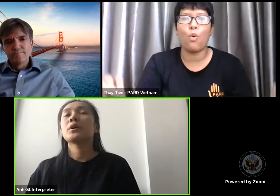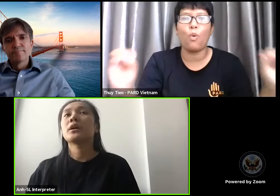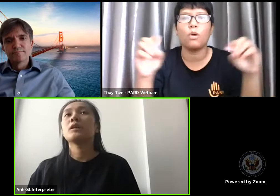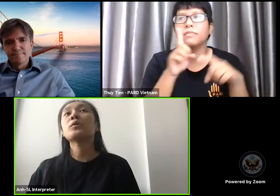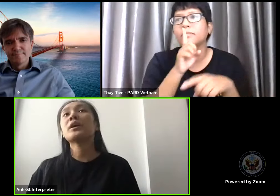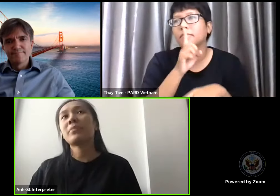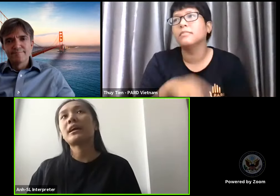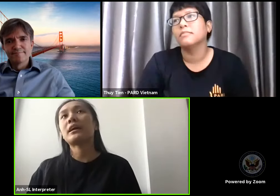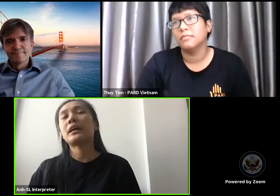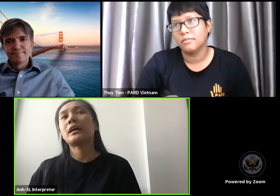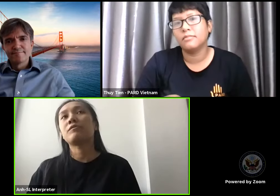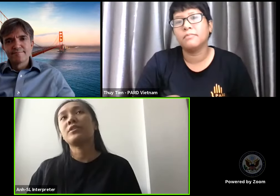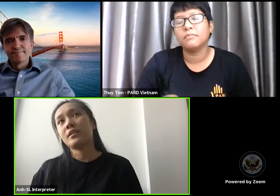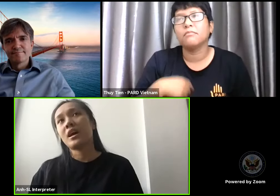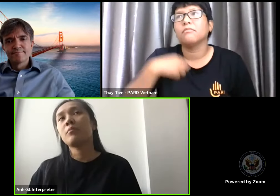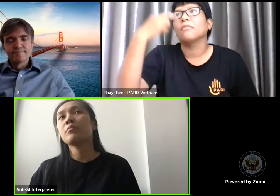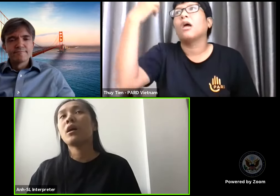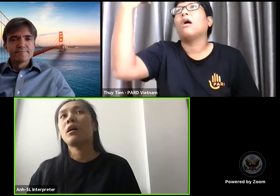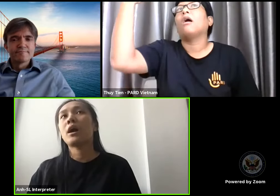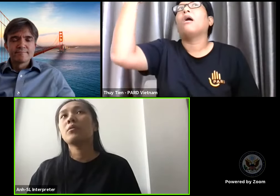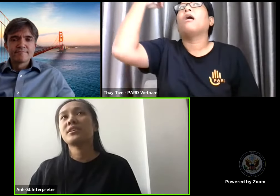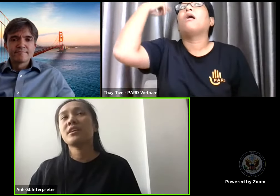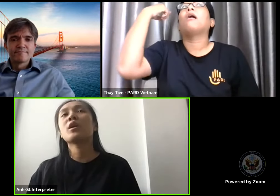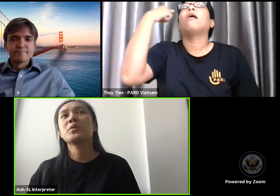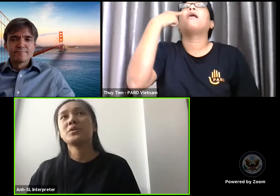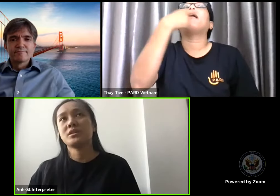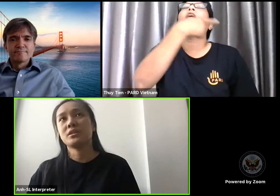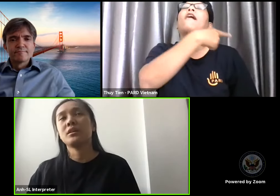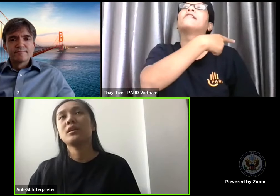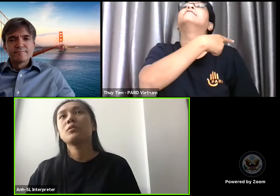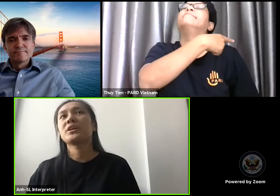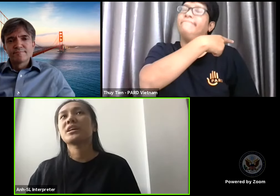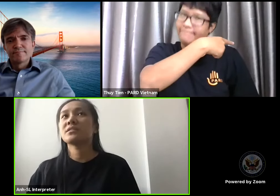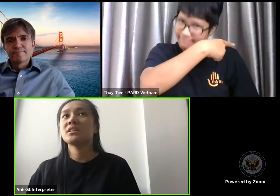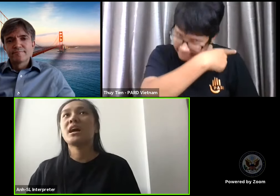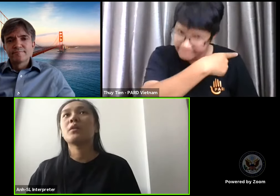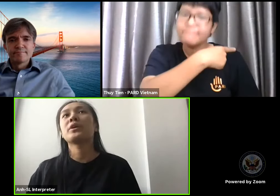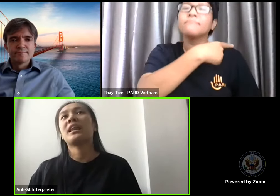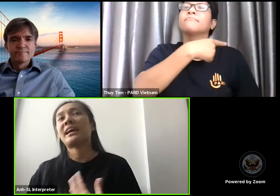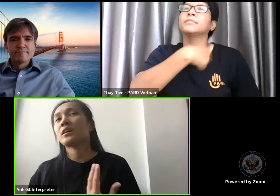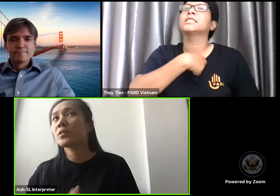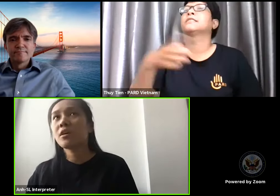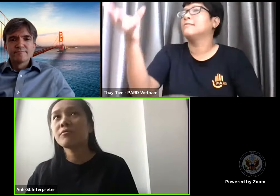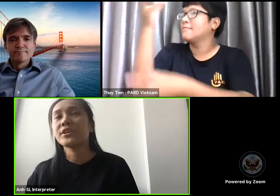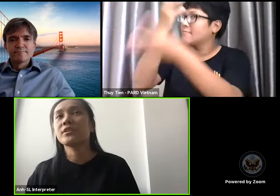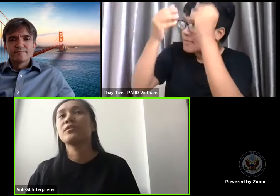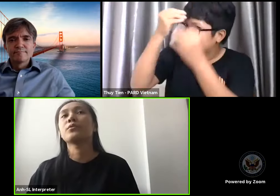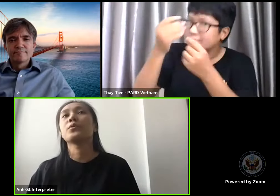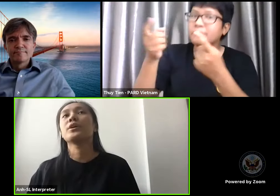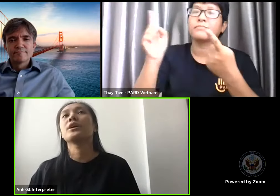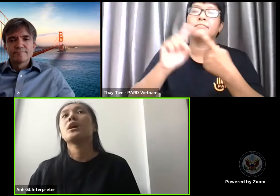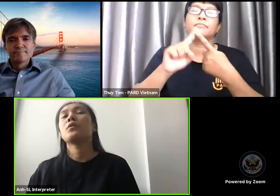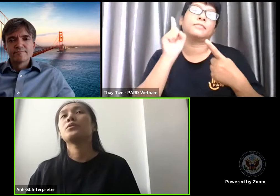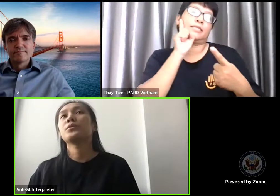When looking back at Vietnam, our deaf community, we can see that we are lack of confidence, we do